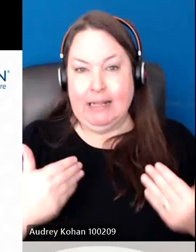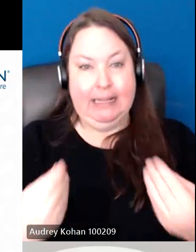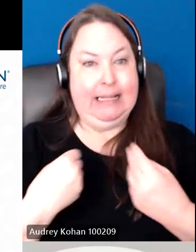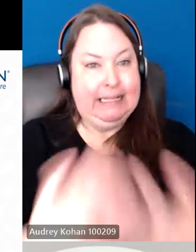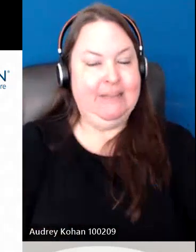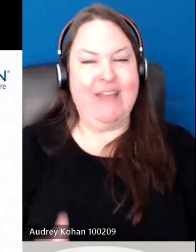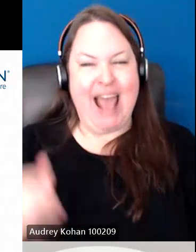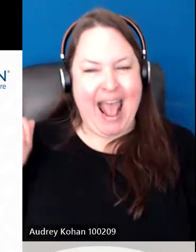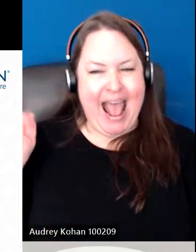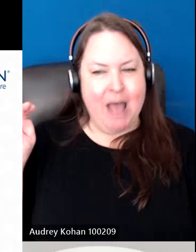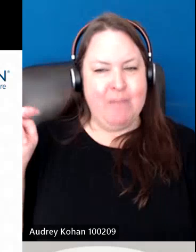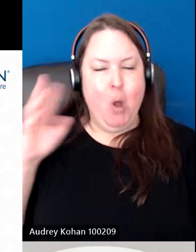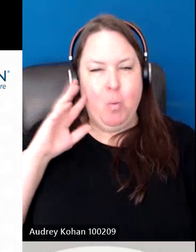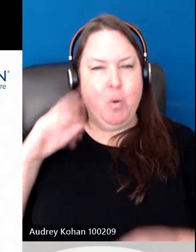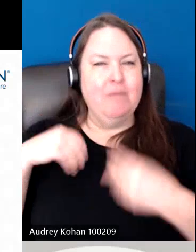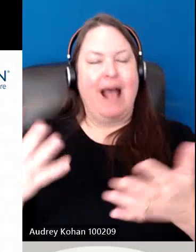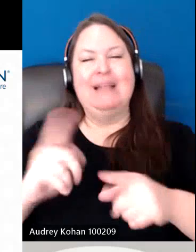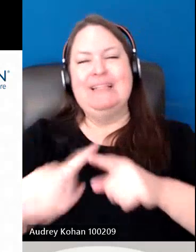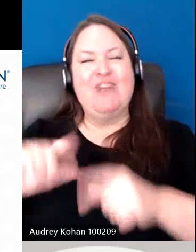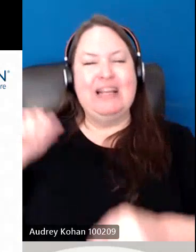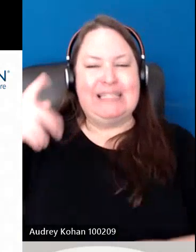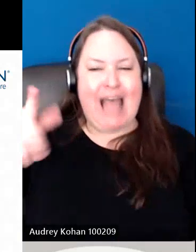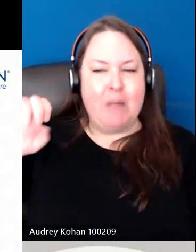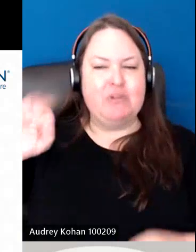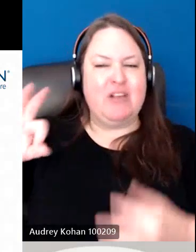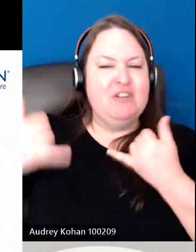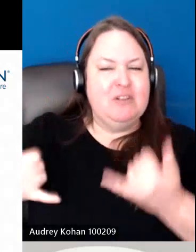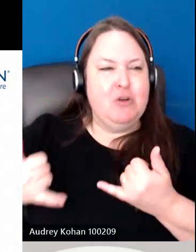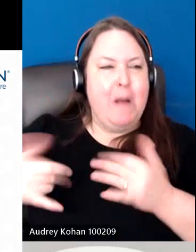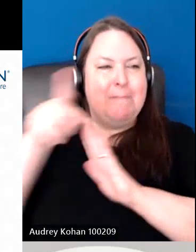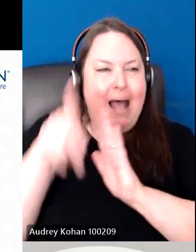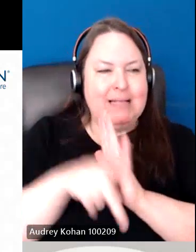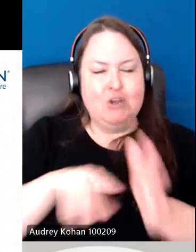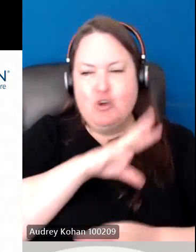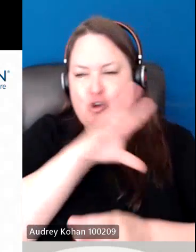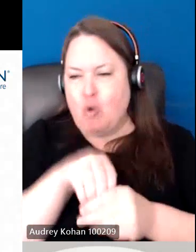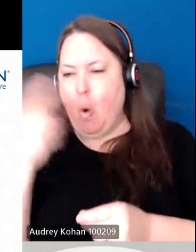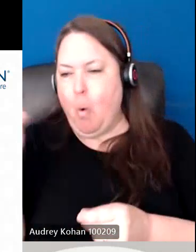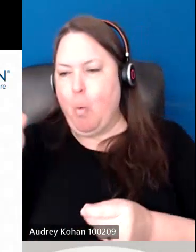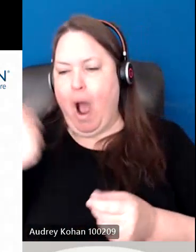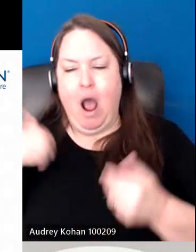will also provide numerous samples of existing policies including one that I wrote um that are